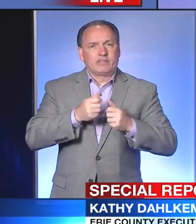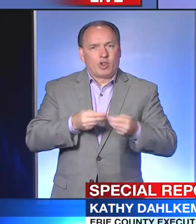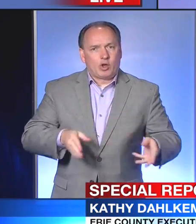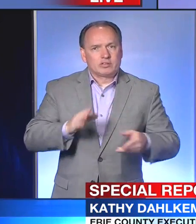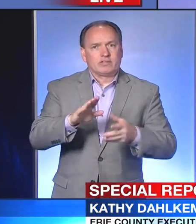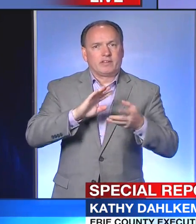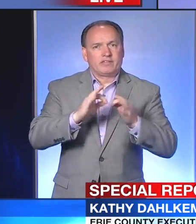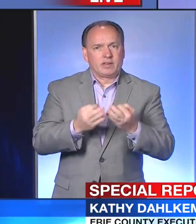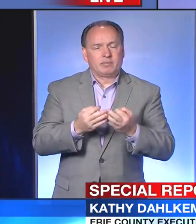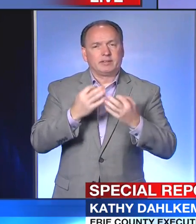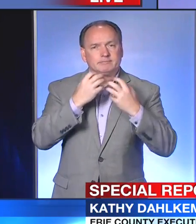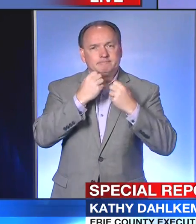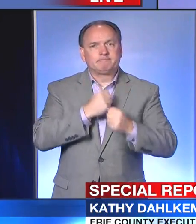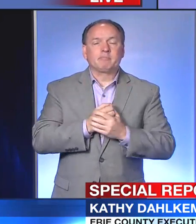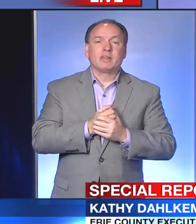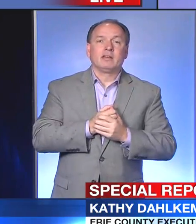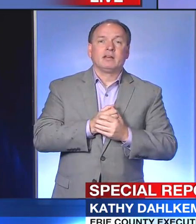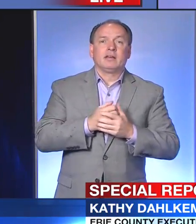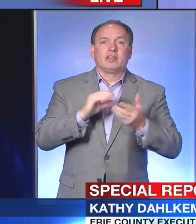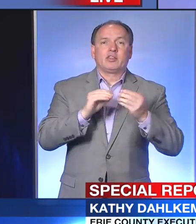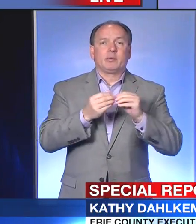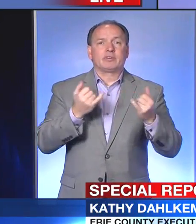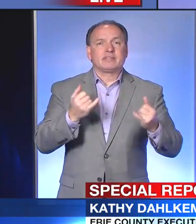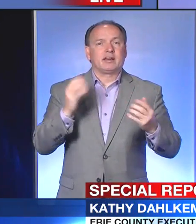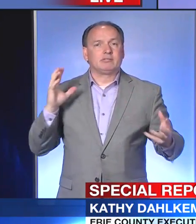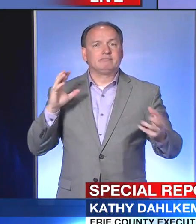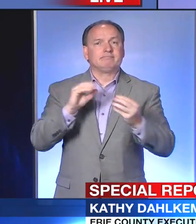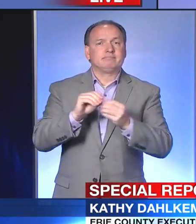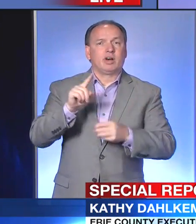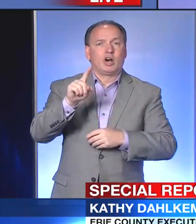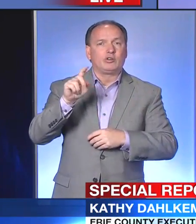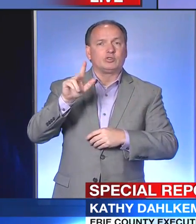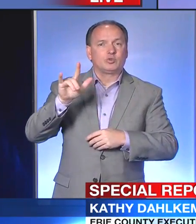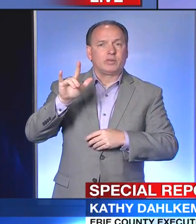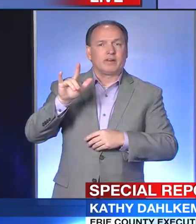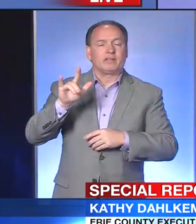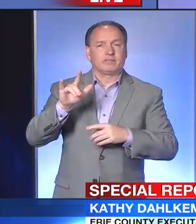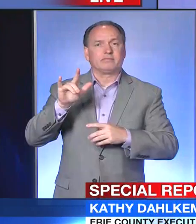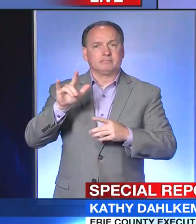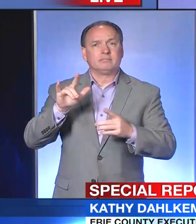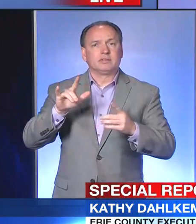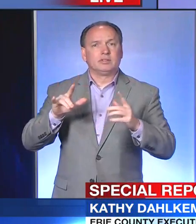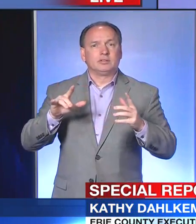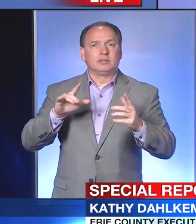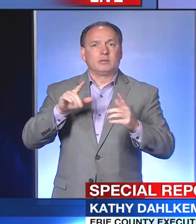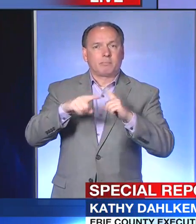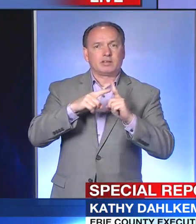AND WE ASK EVERYONE TO RESPECT THE FAMILY DURING THIS TRAGIC TIME AS THEY GRIEVE THE LOSS OF THEIR LOVED ONE.